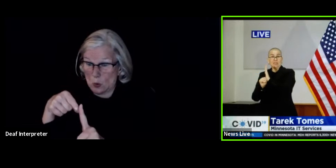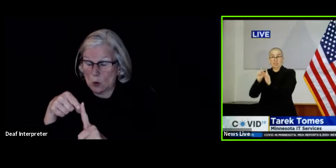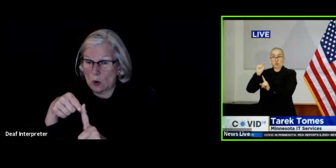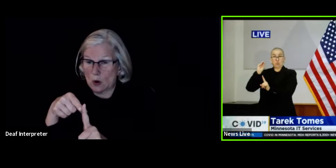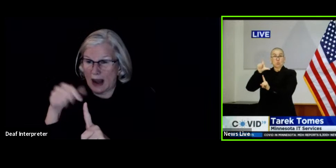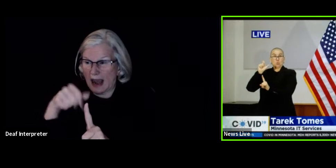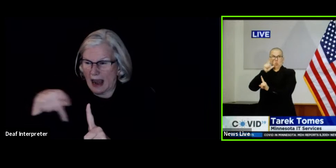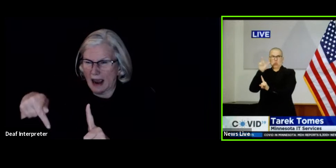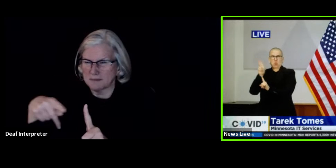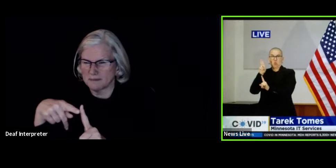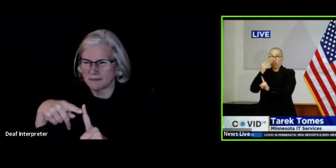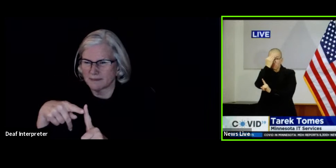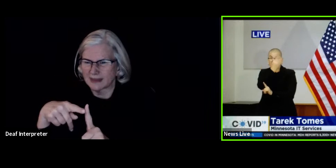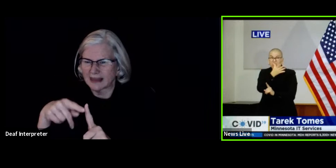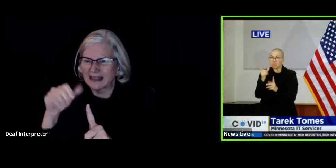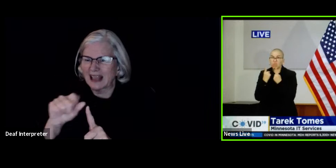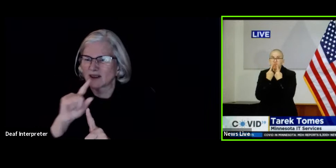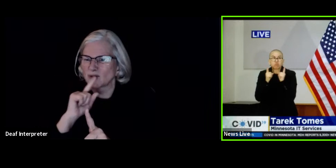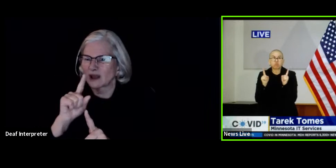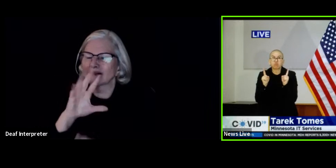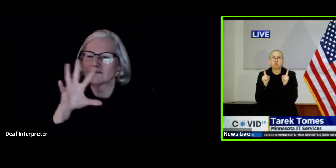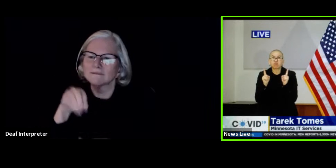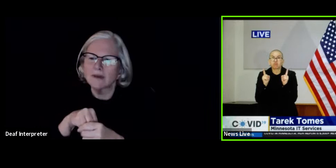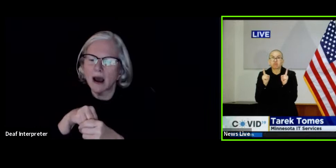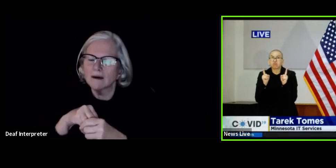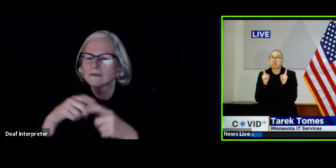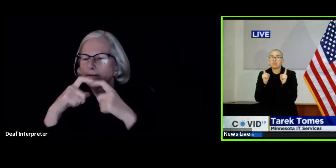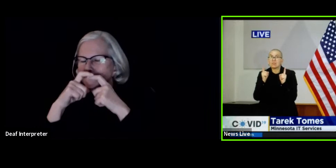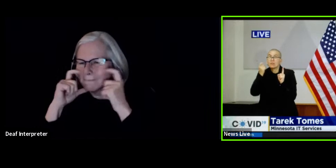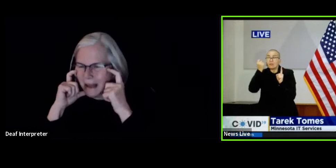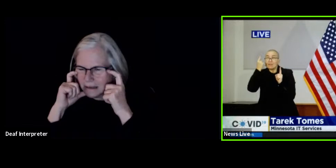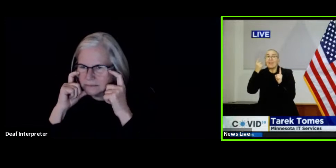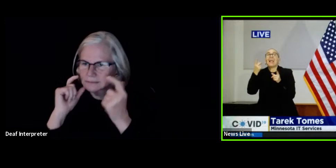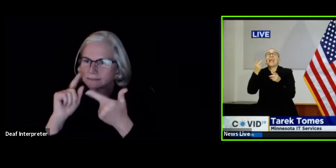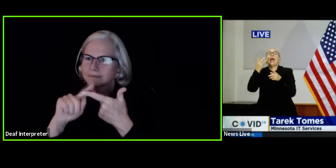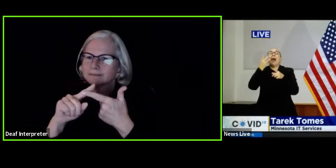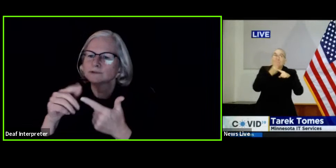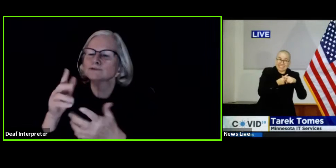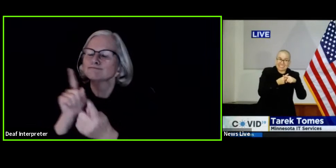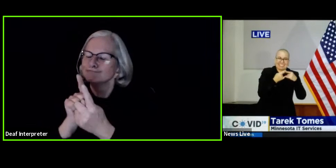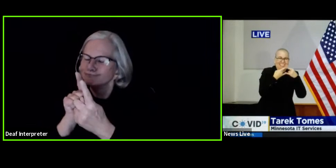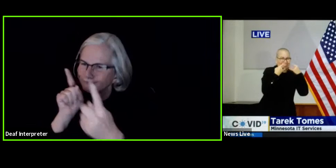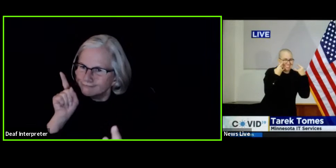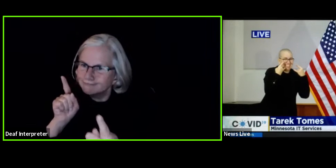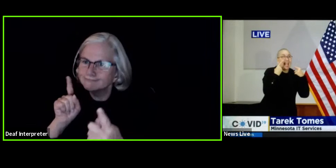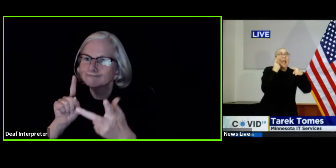BROADLY ALONGSIDE OTHER MEASURES. MASKING, SOCIAL DISTANCING, TESTING. IT'S BEEN ROLLED OUT ACROSS EUROPE, AND SO WHEN YOU